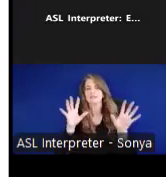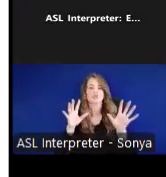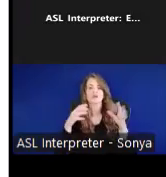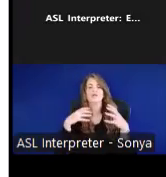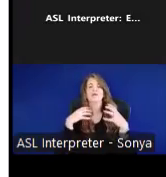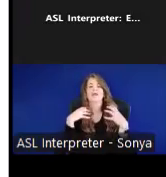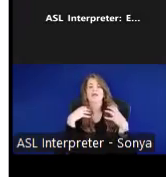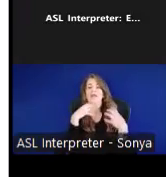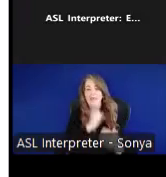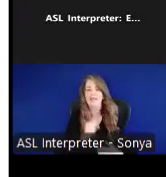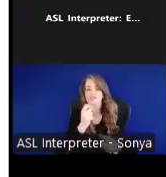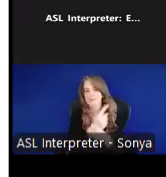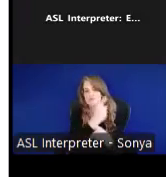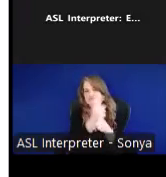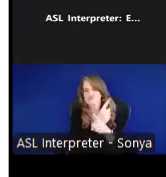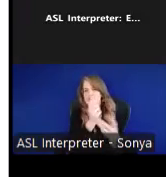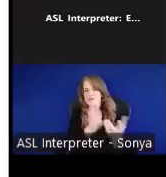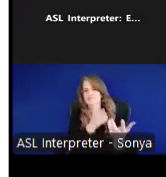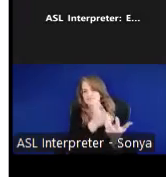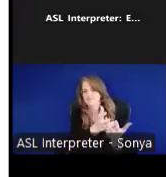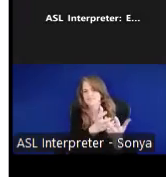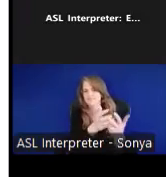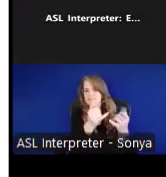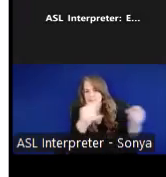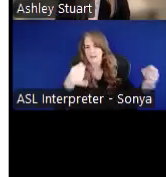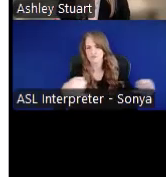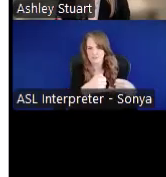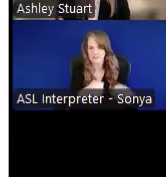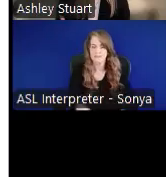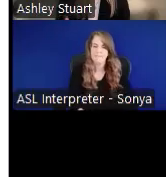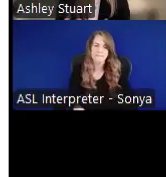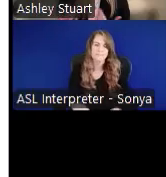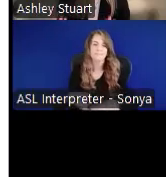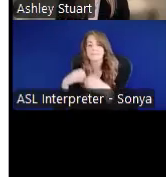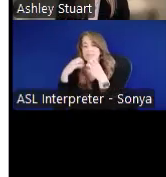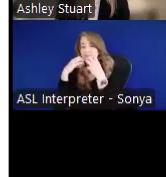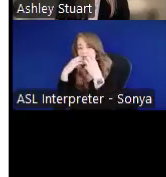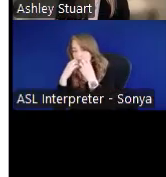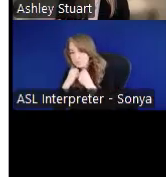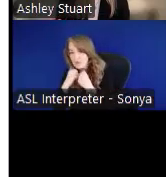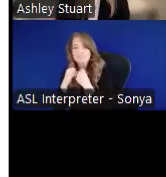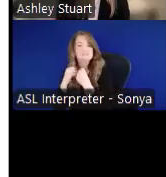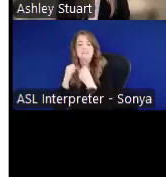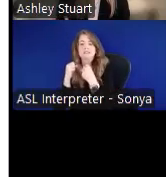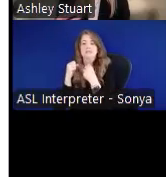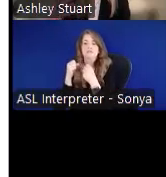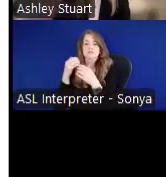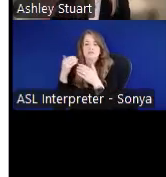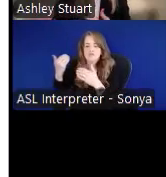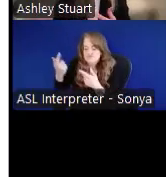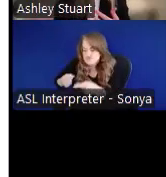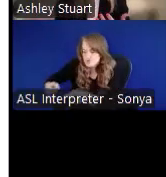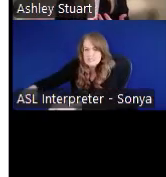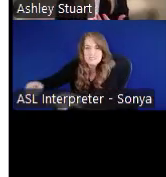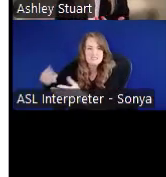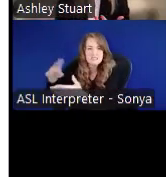embracing routines and structure predictability is a big thing for toddlers. The more they understand what's going to